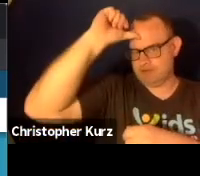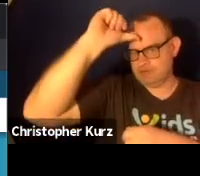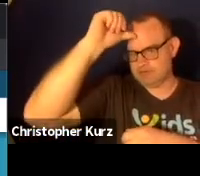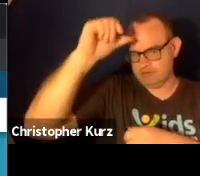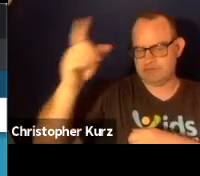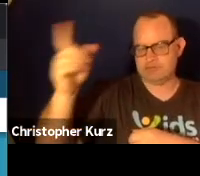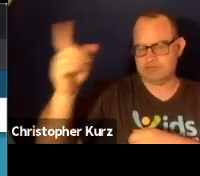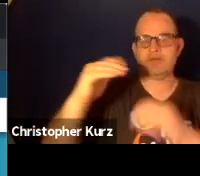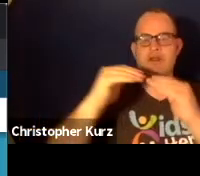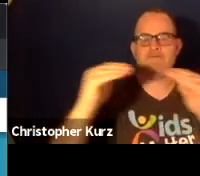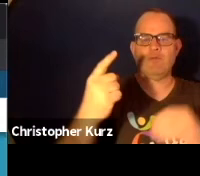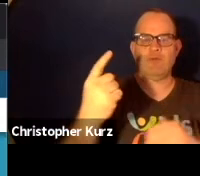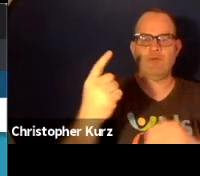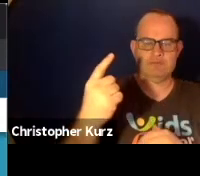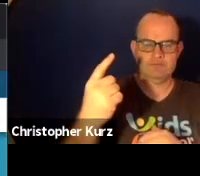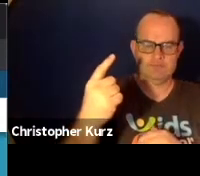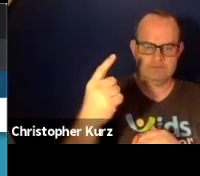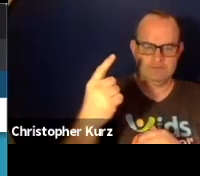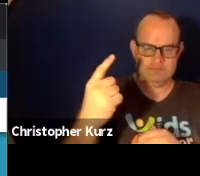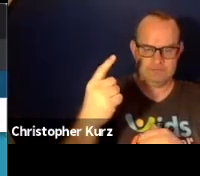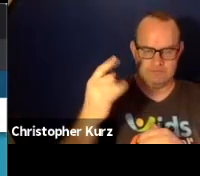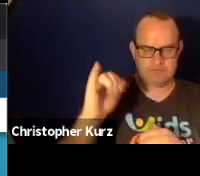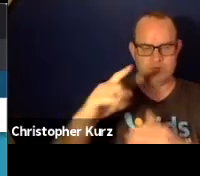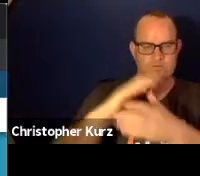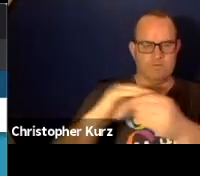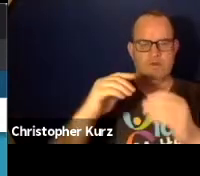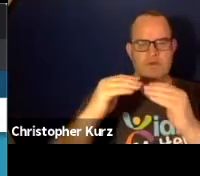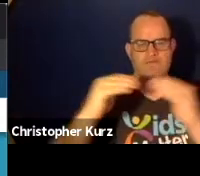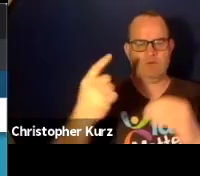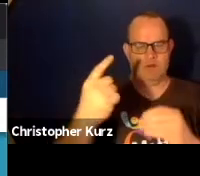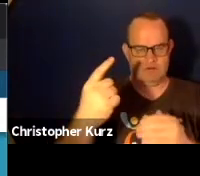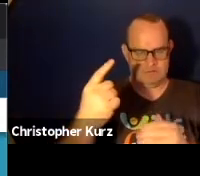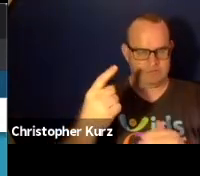and then add title and description. This story is from